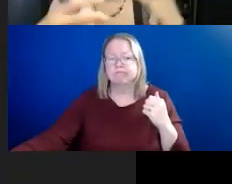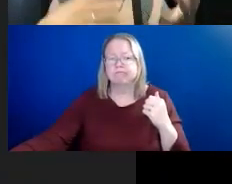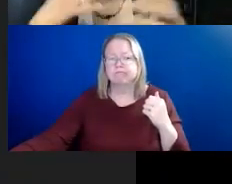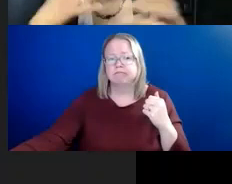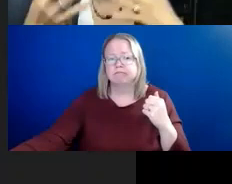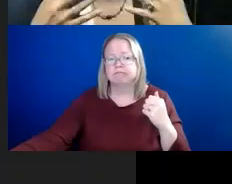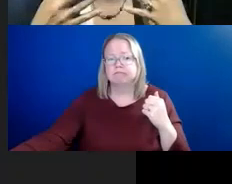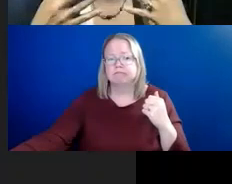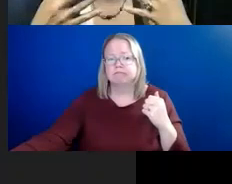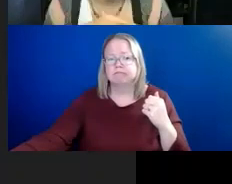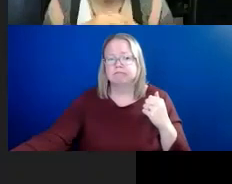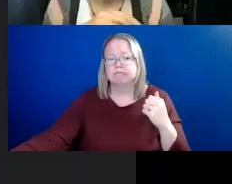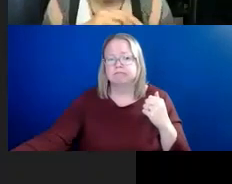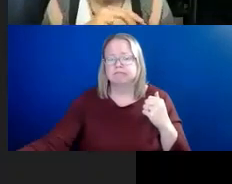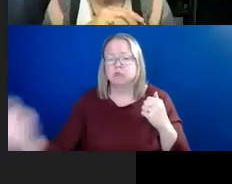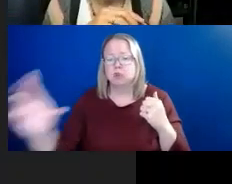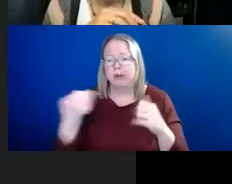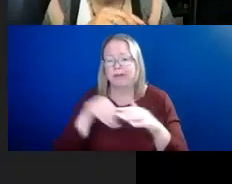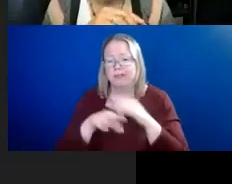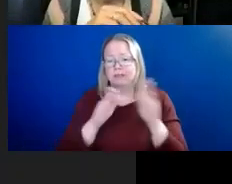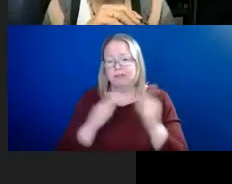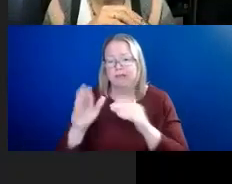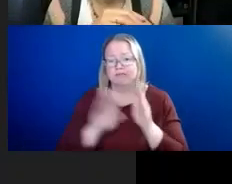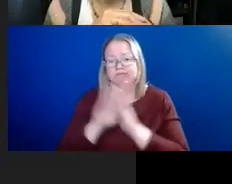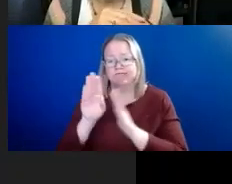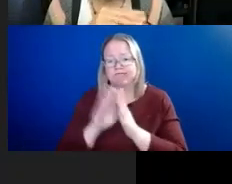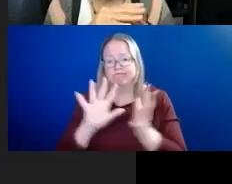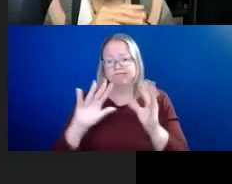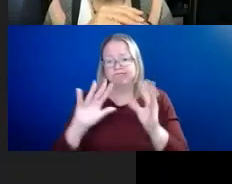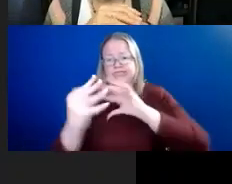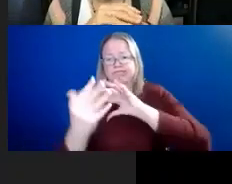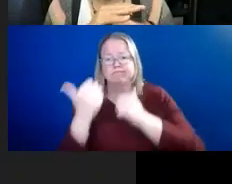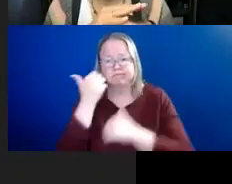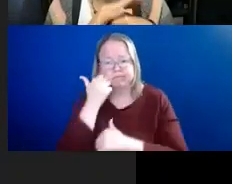and developing every day. Just some things 13:20:08 that you need to know from a chair